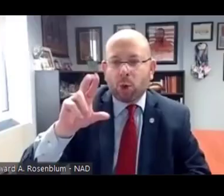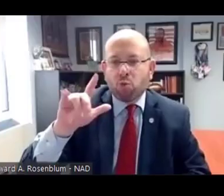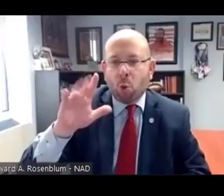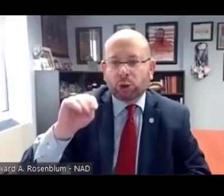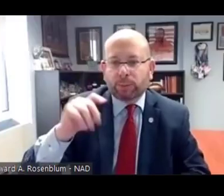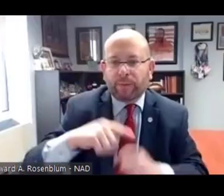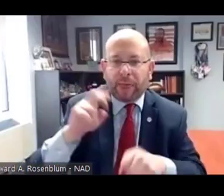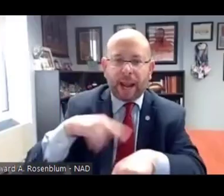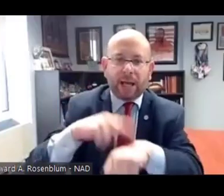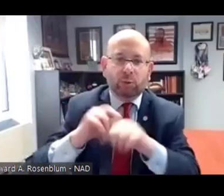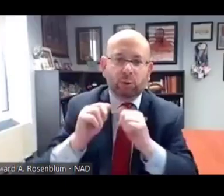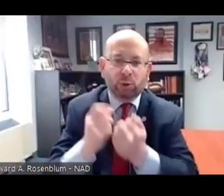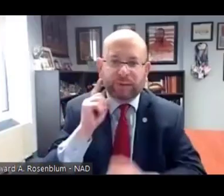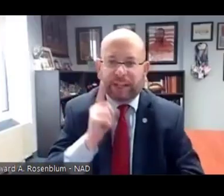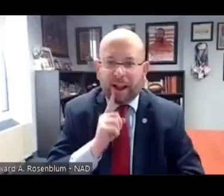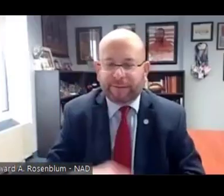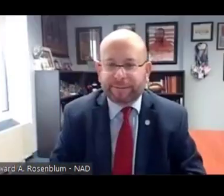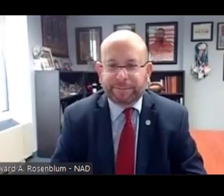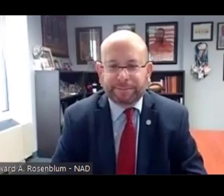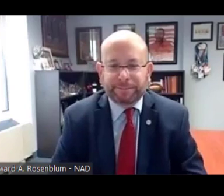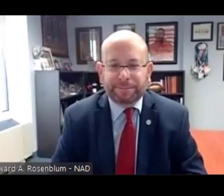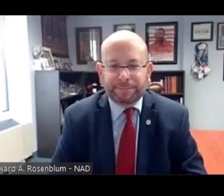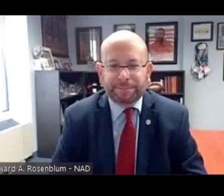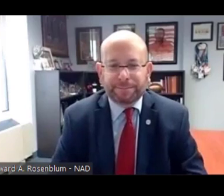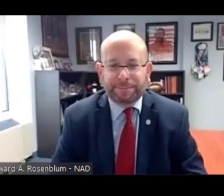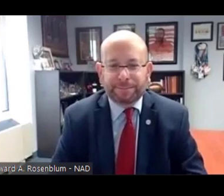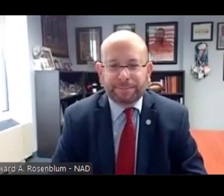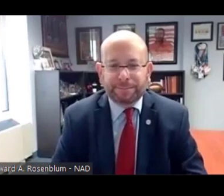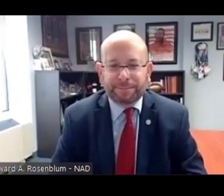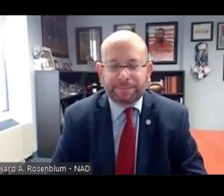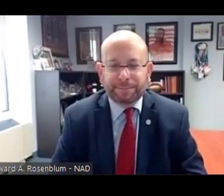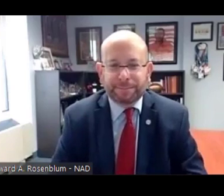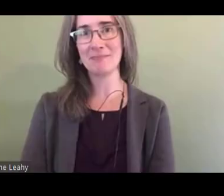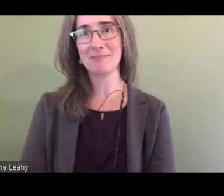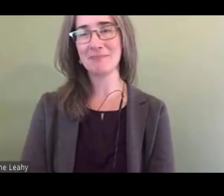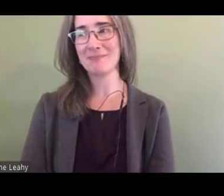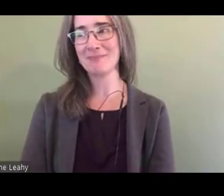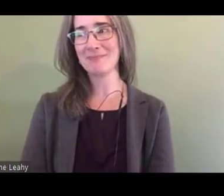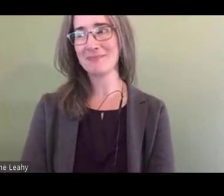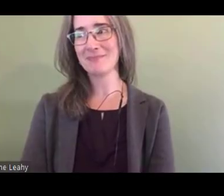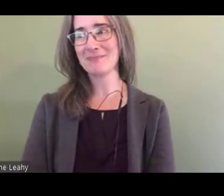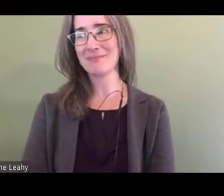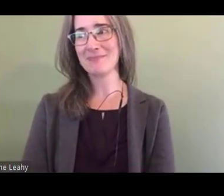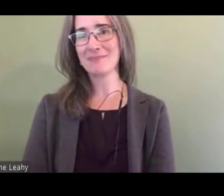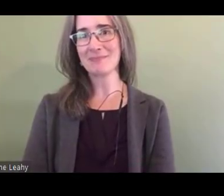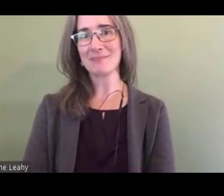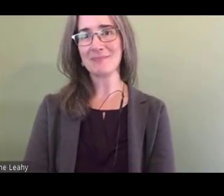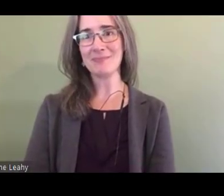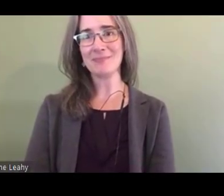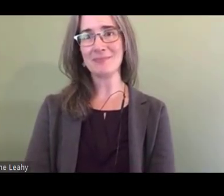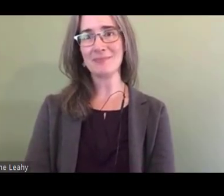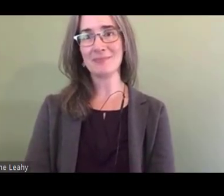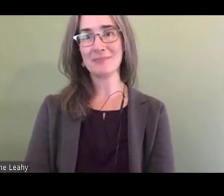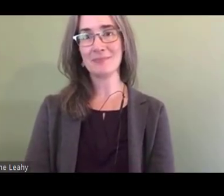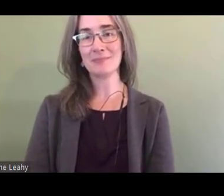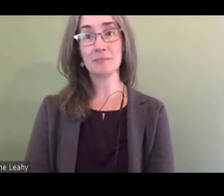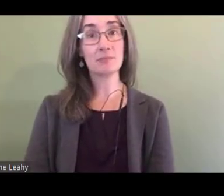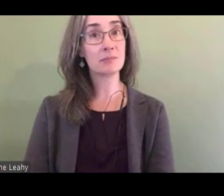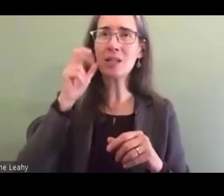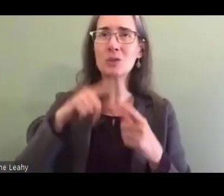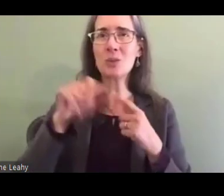Hi I am Howard Rosenblum from the National Association of the Deaf.